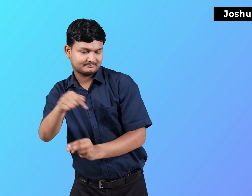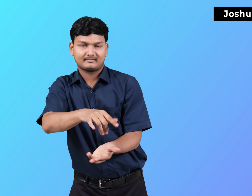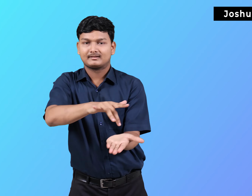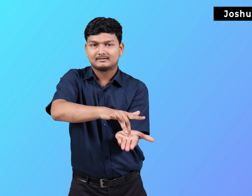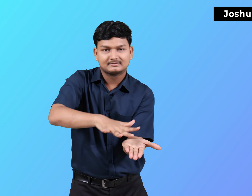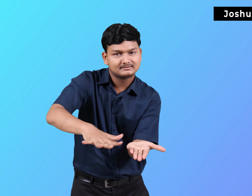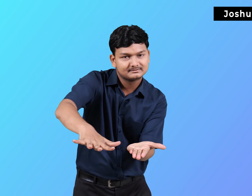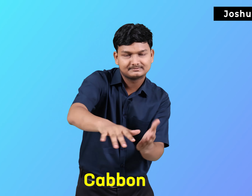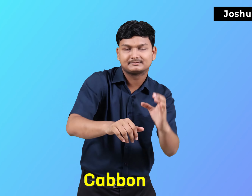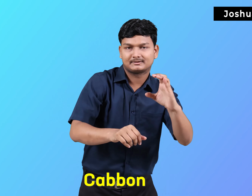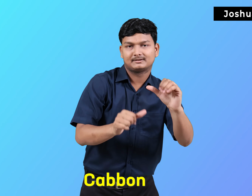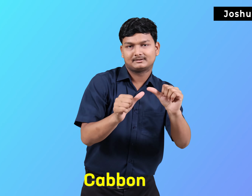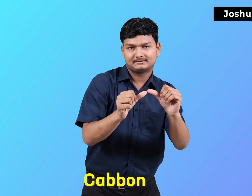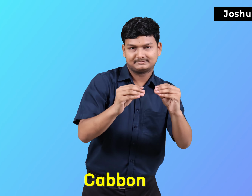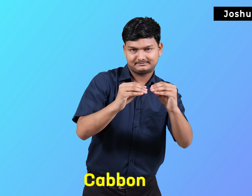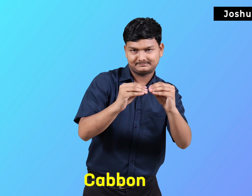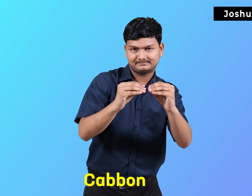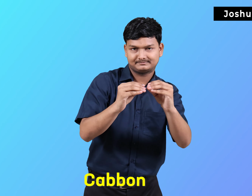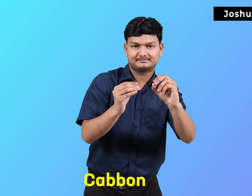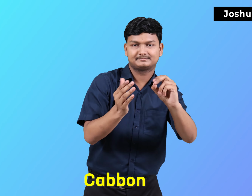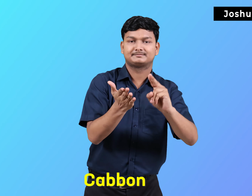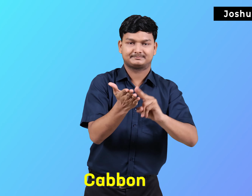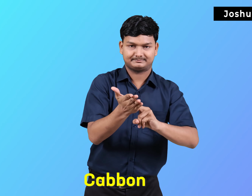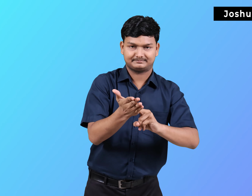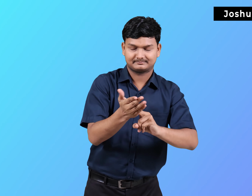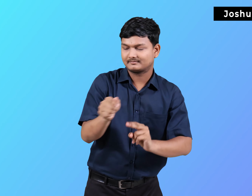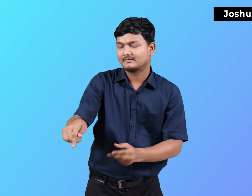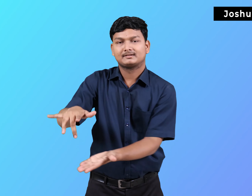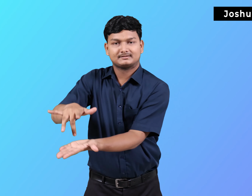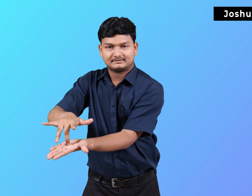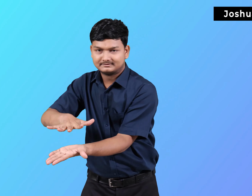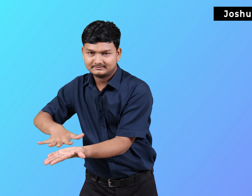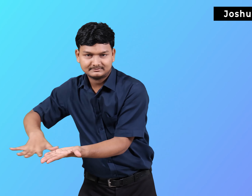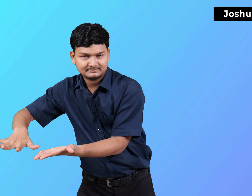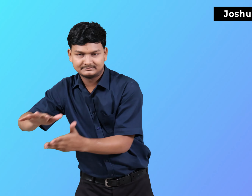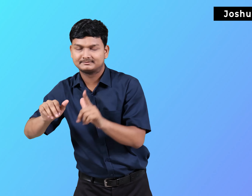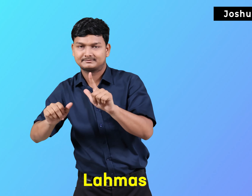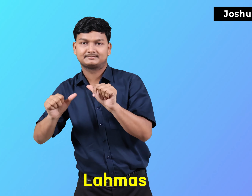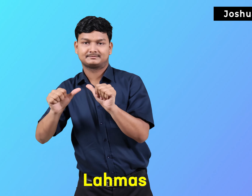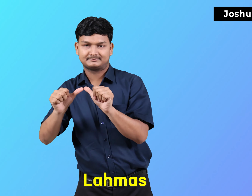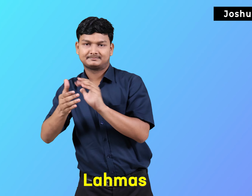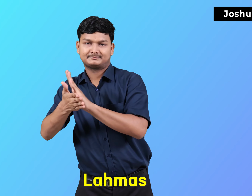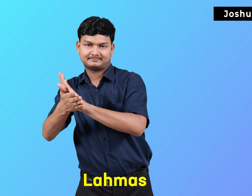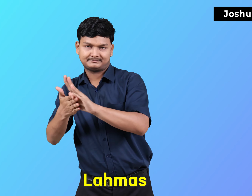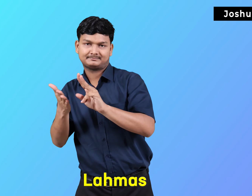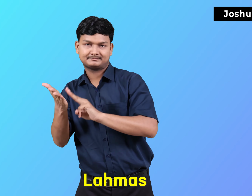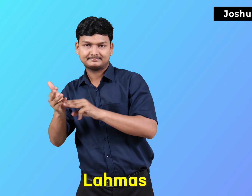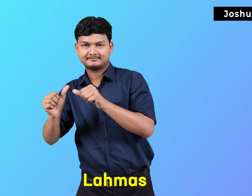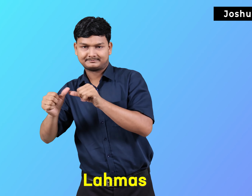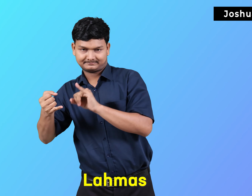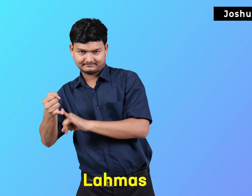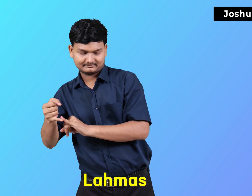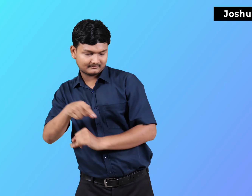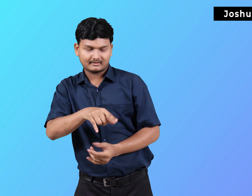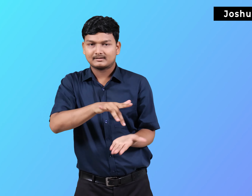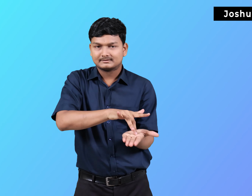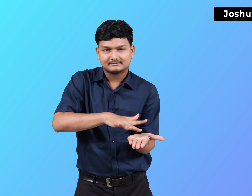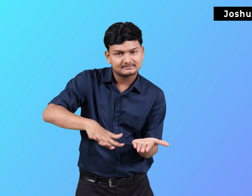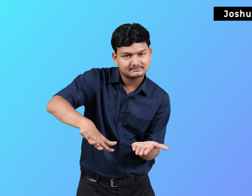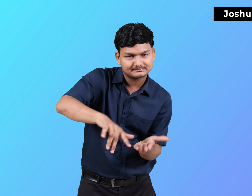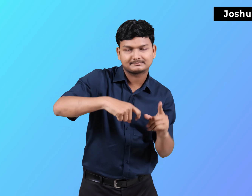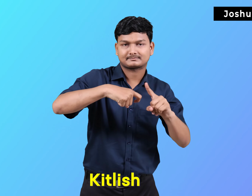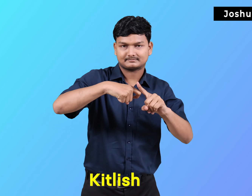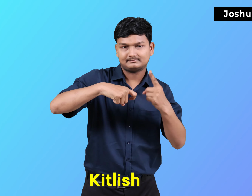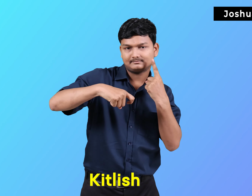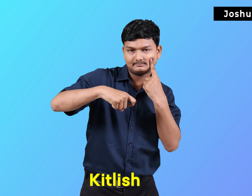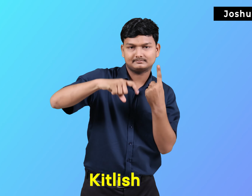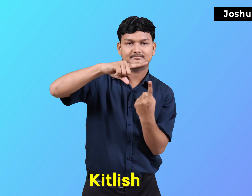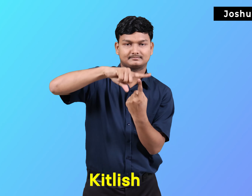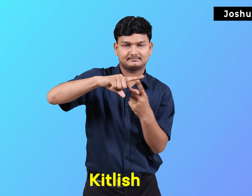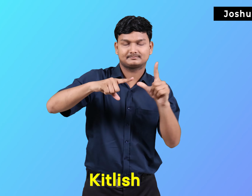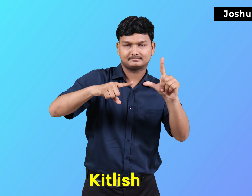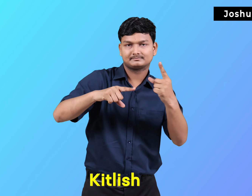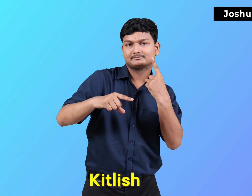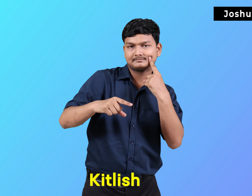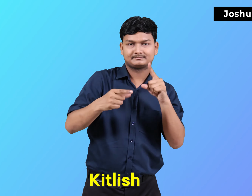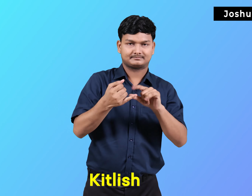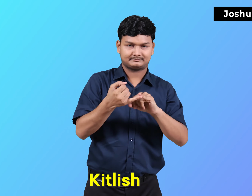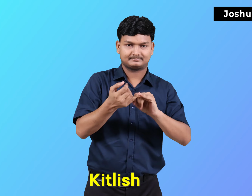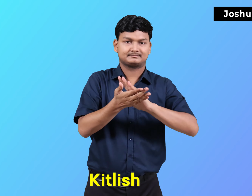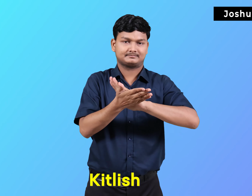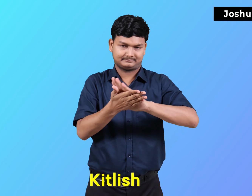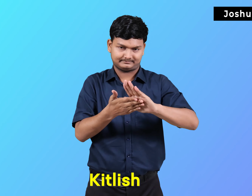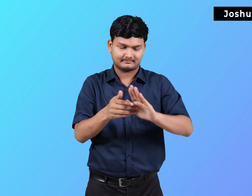Cabbon, Lahmas, Kitlish,